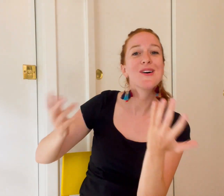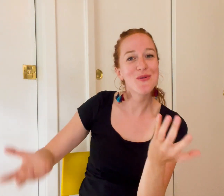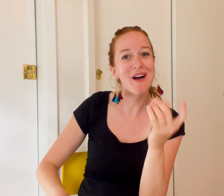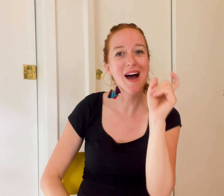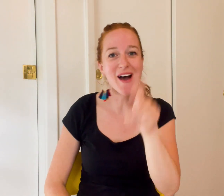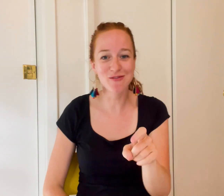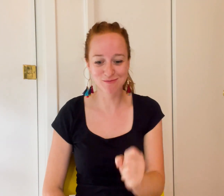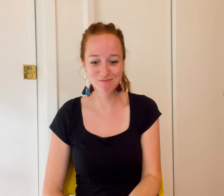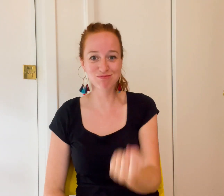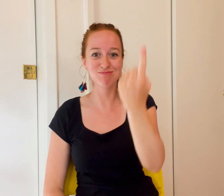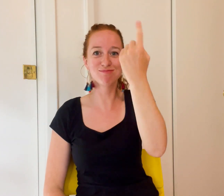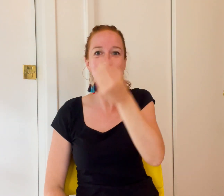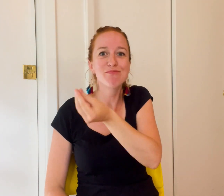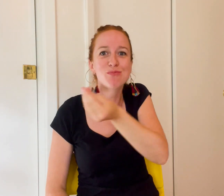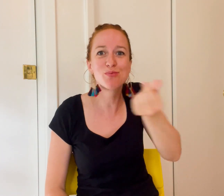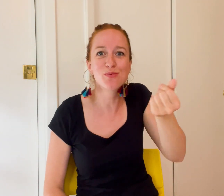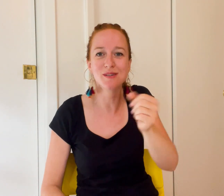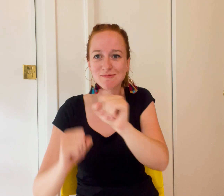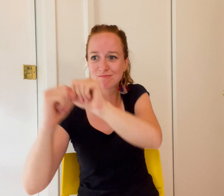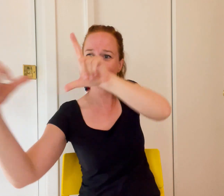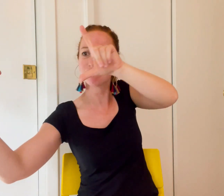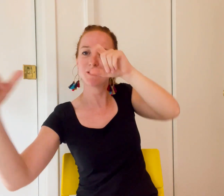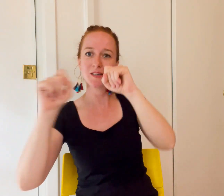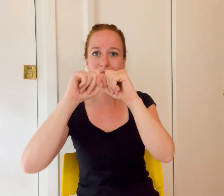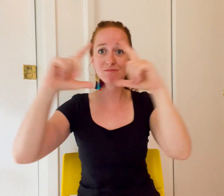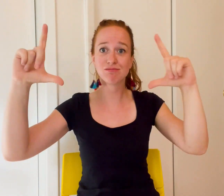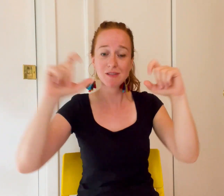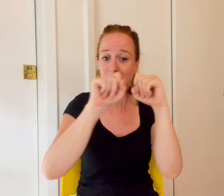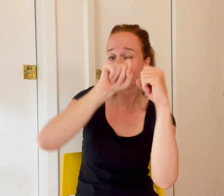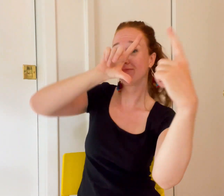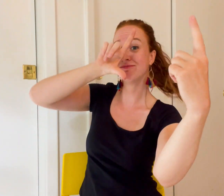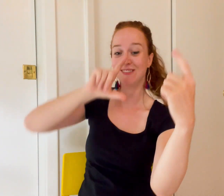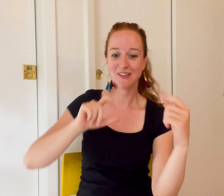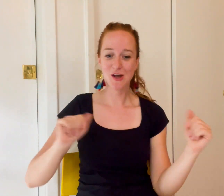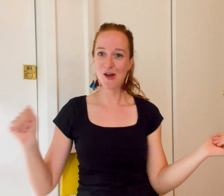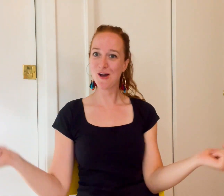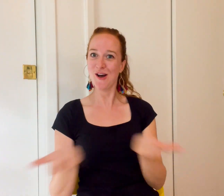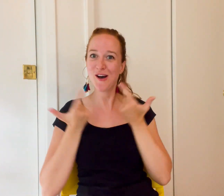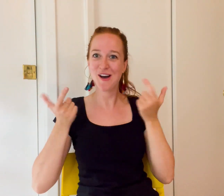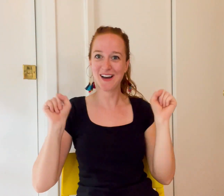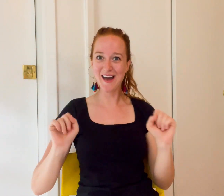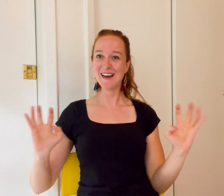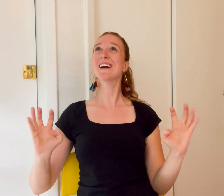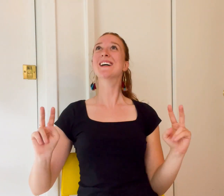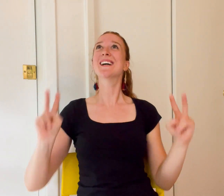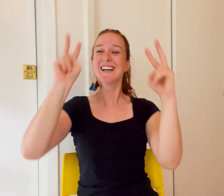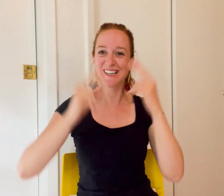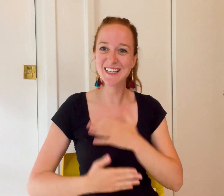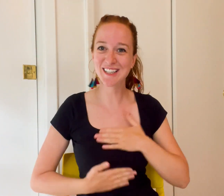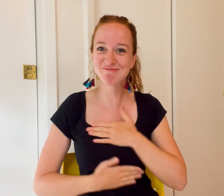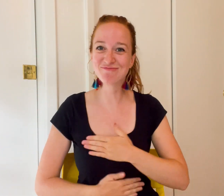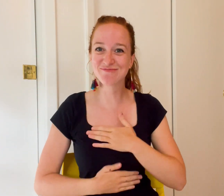If several go off at once, one of them should be oriented correctly when it bursts so the crowd can see the shape.